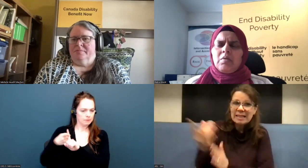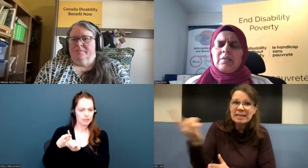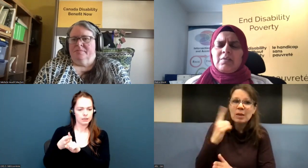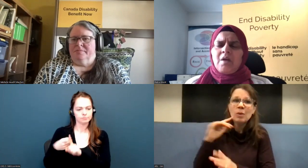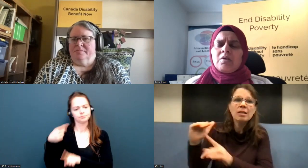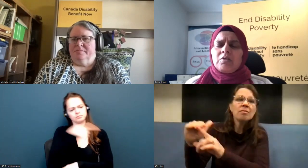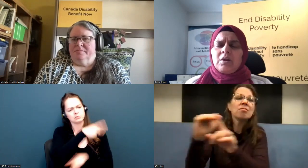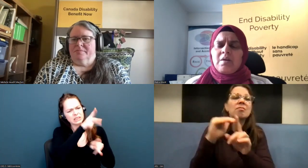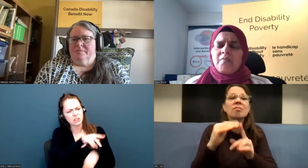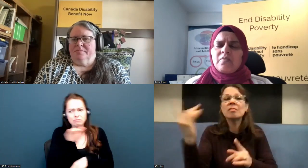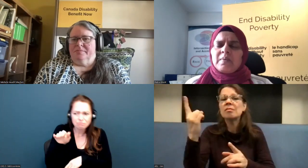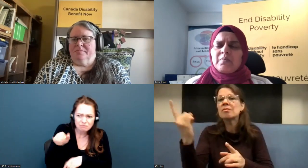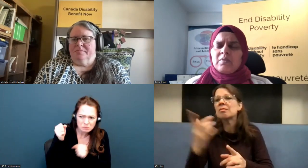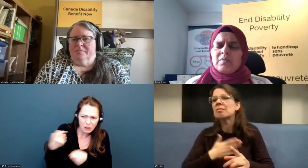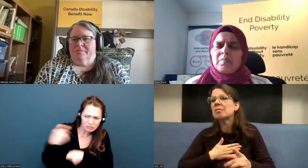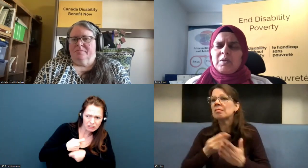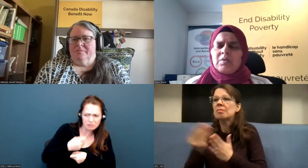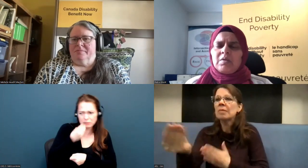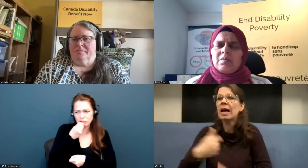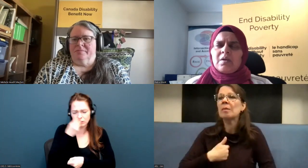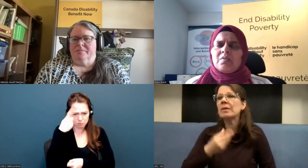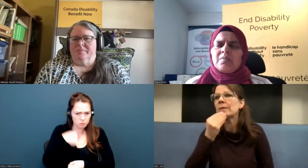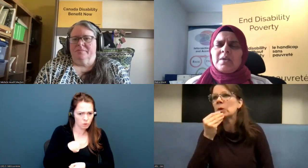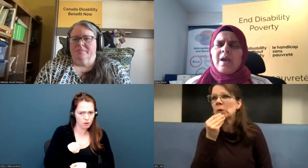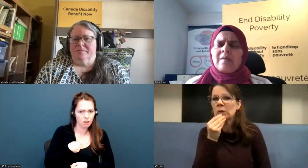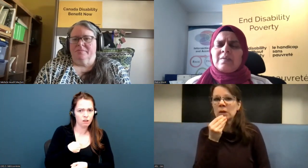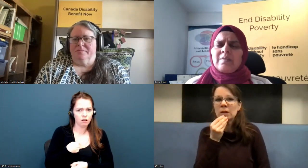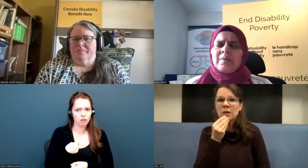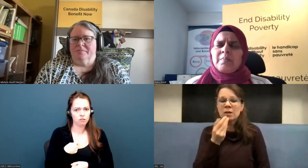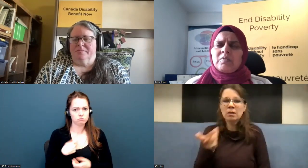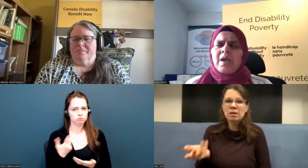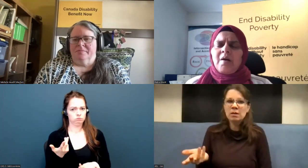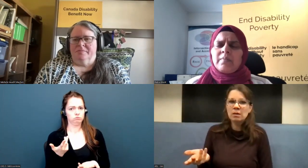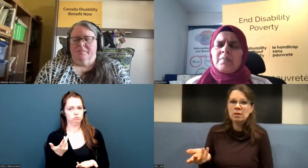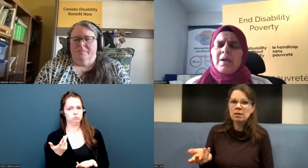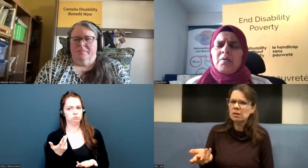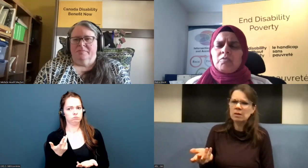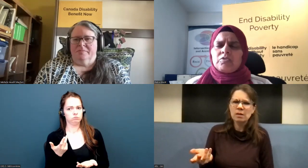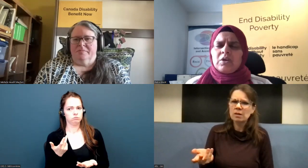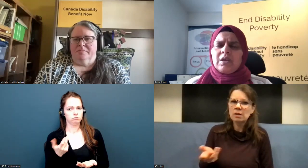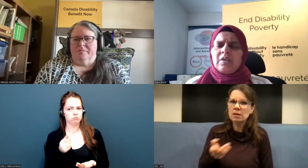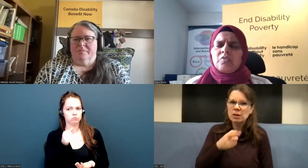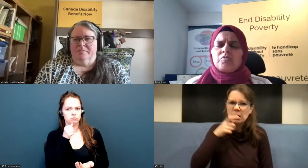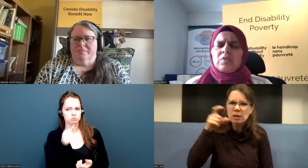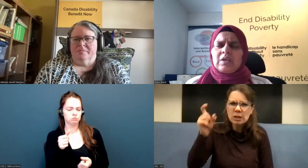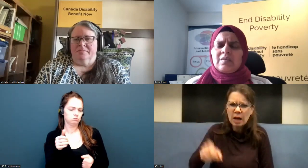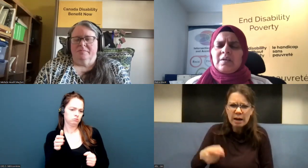IT'S NOT GOOD ENOUGH FOR PEOPLE WITH DISABILITIES TO BE ASKING PEOPLE TO HELP THEM OUT IN THE STREETS.